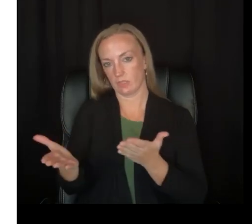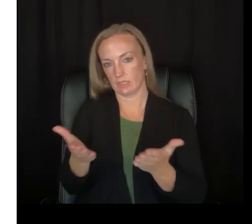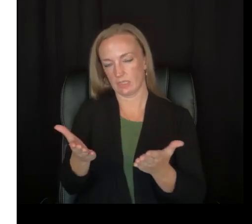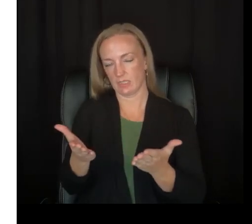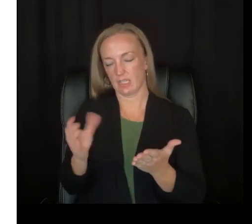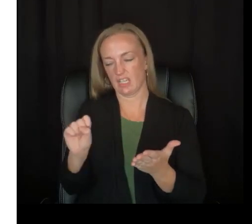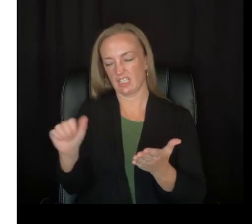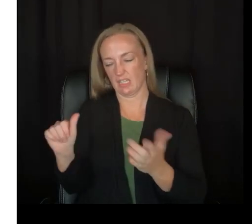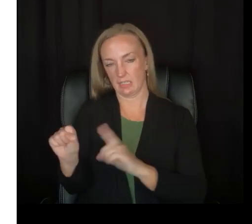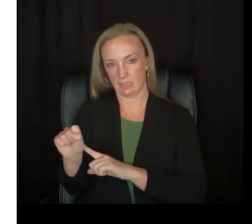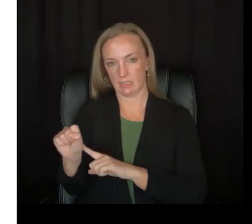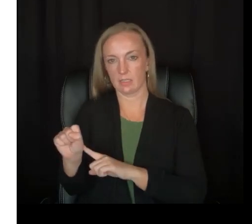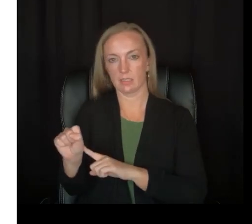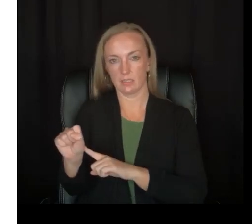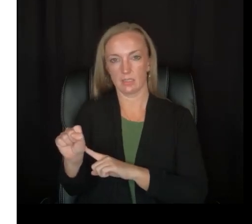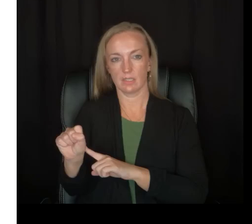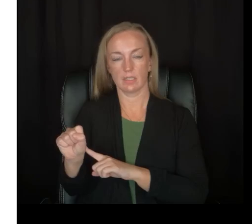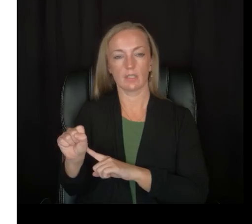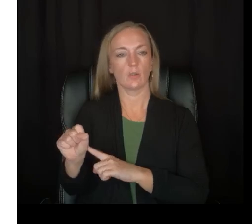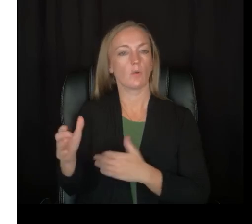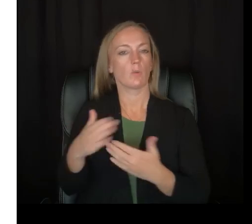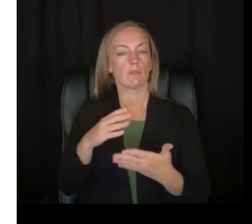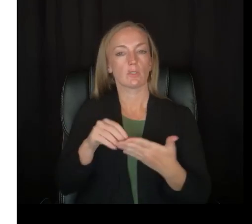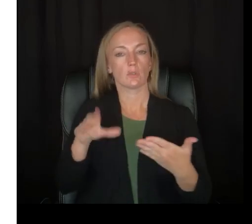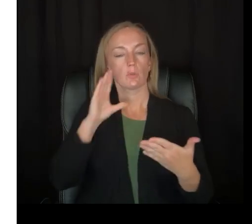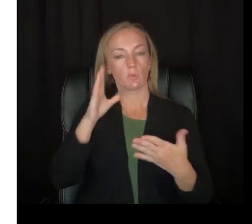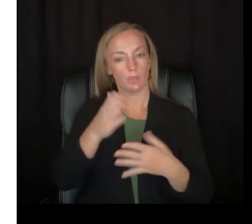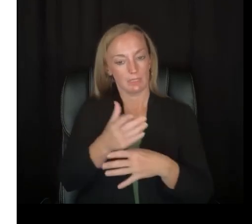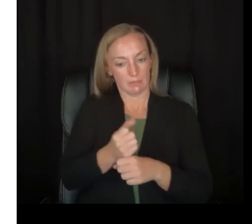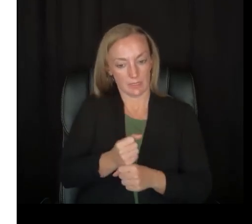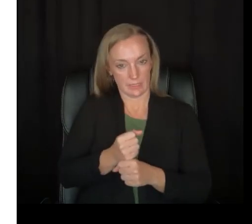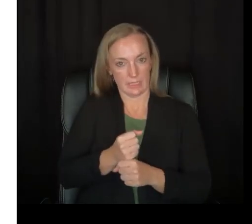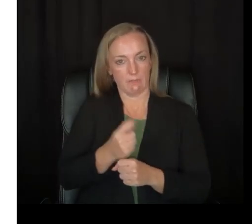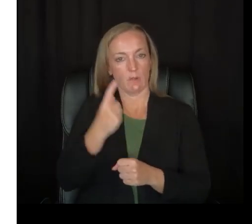also known as SAS, that the student will receive in order to